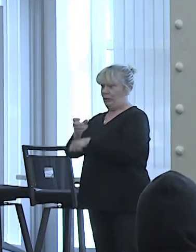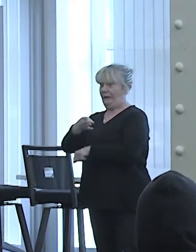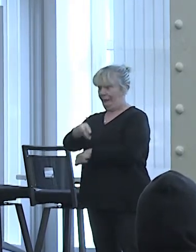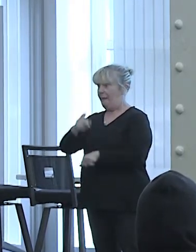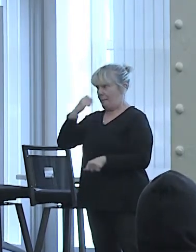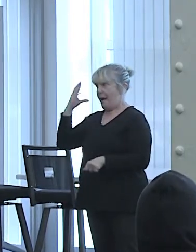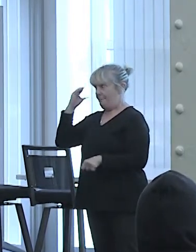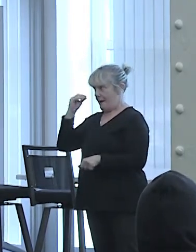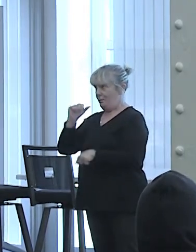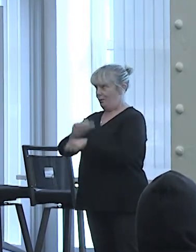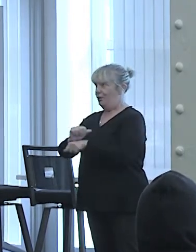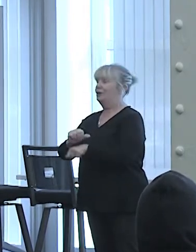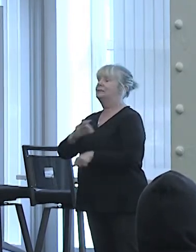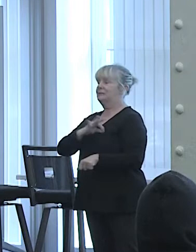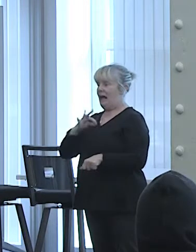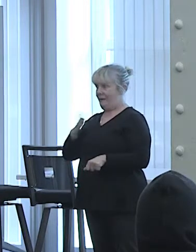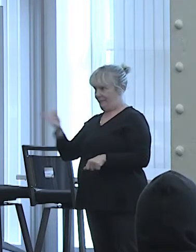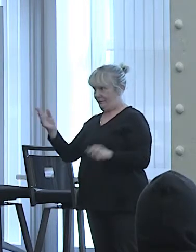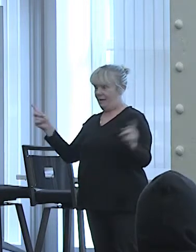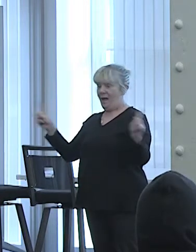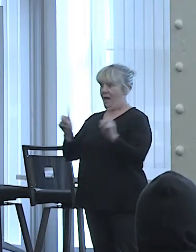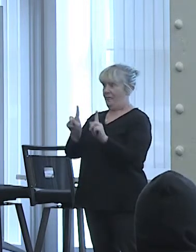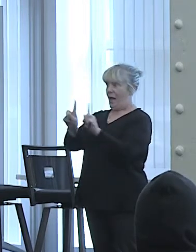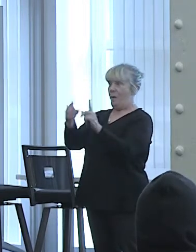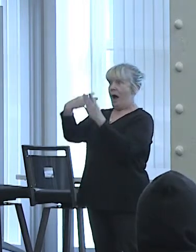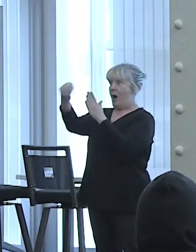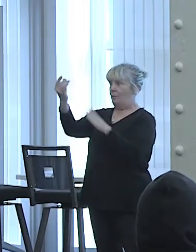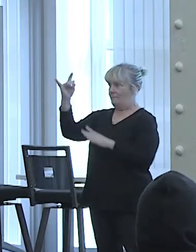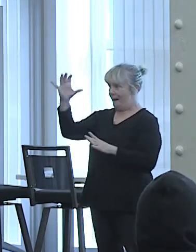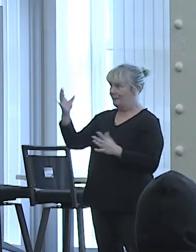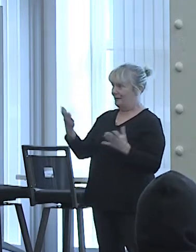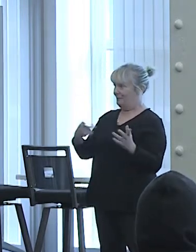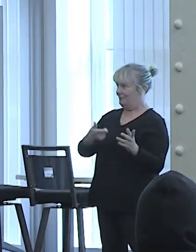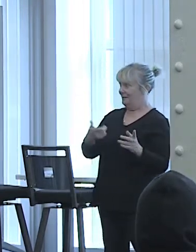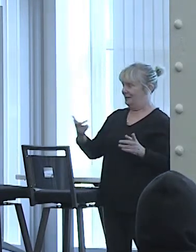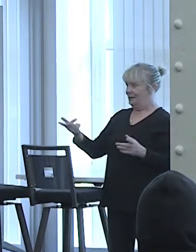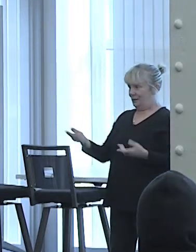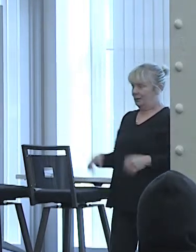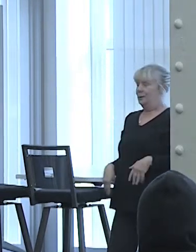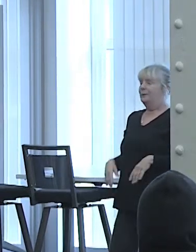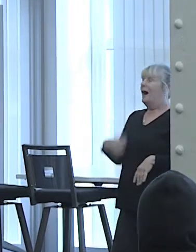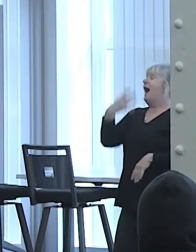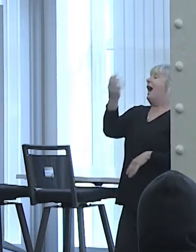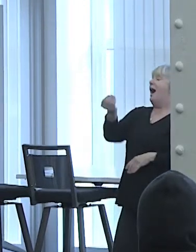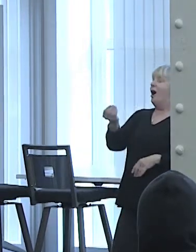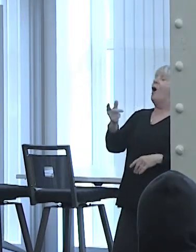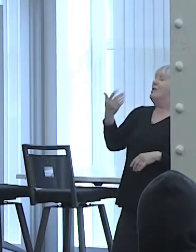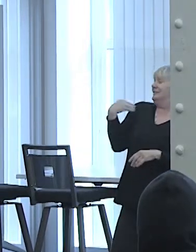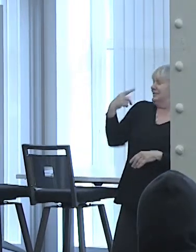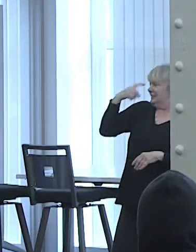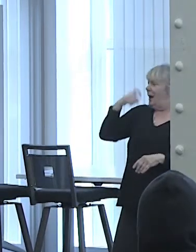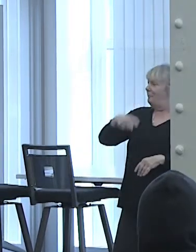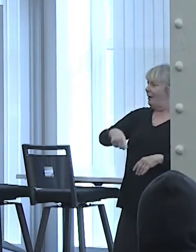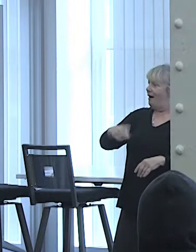They were out in public in the neighborhood. Arnaldo had left the group home, they called it eloping